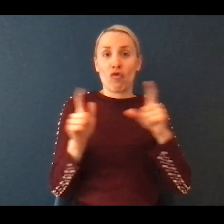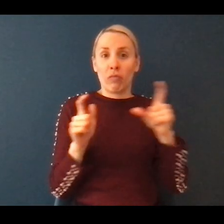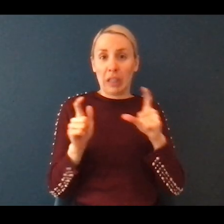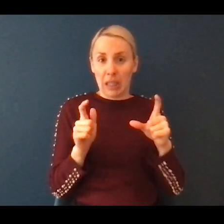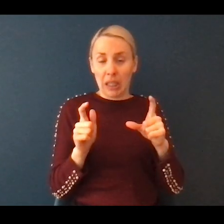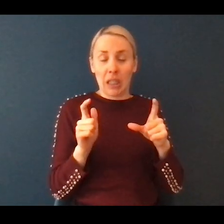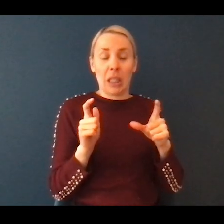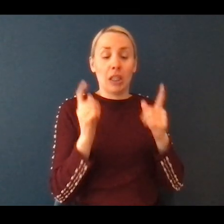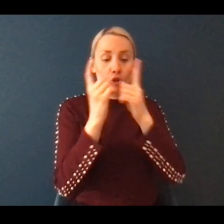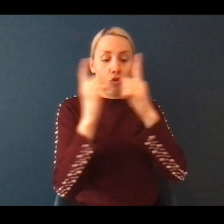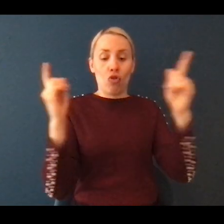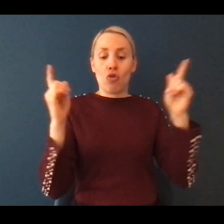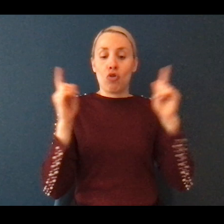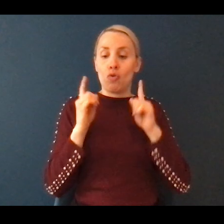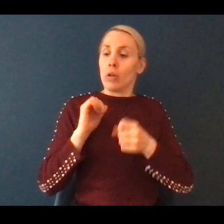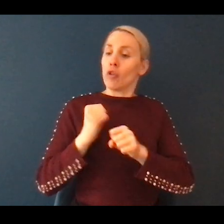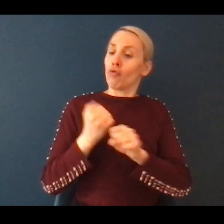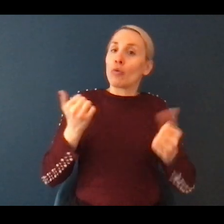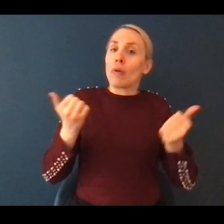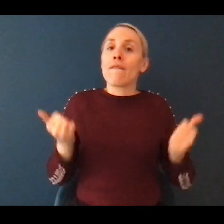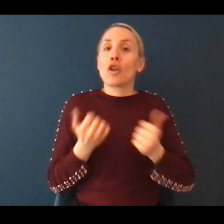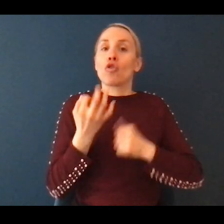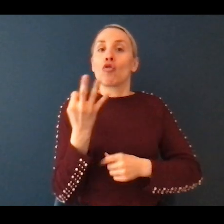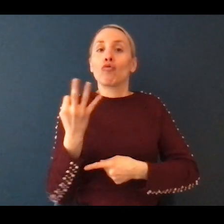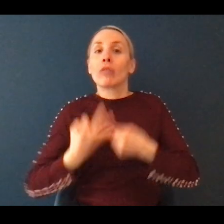after graduation from London College of Communication